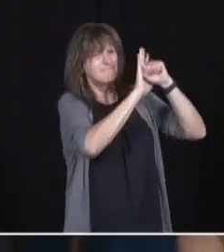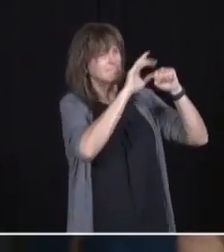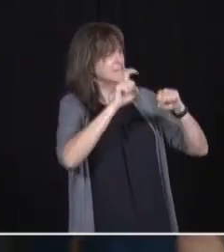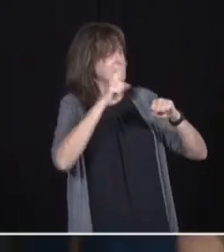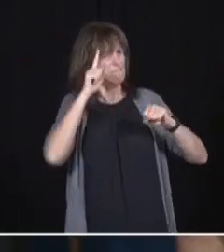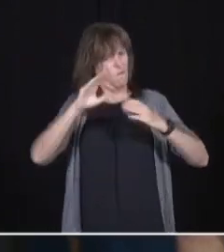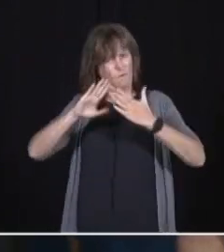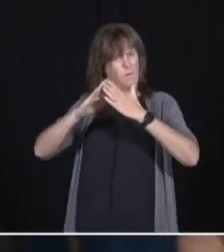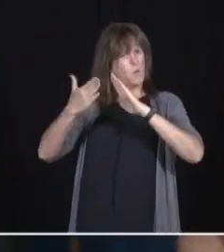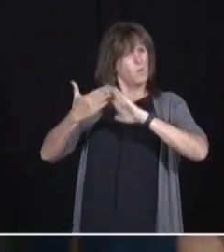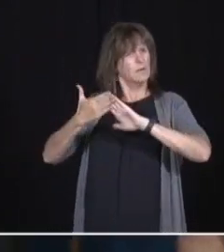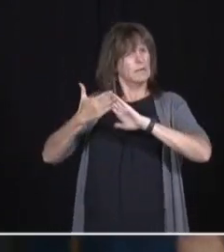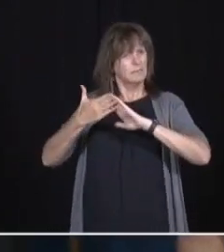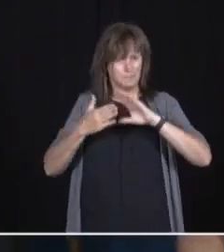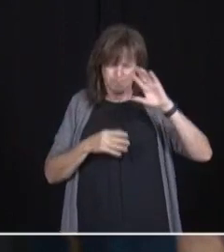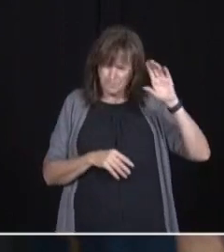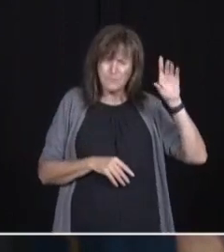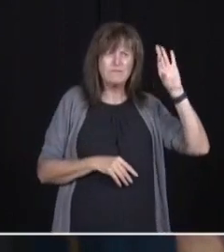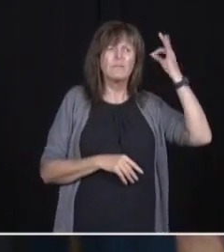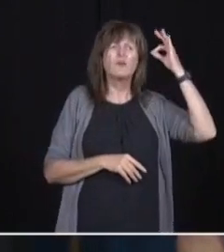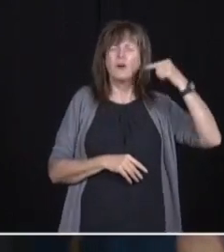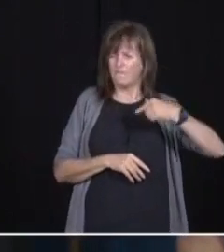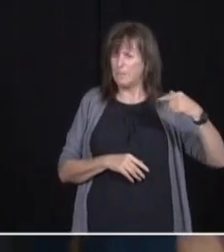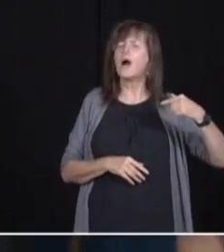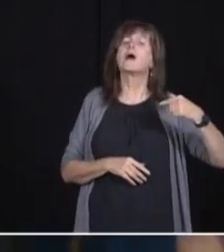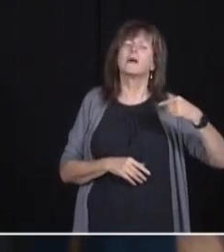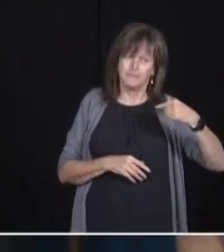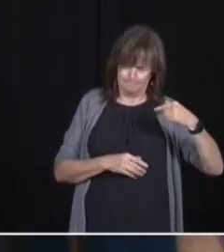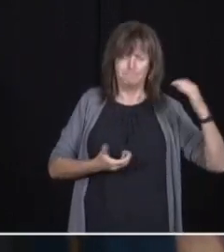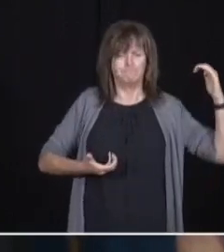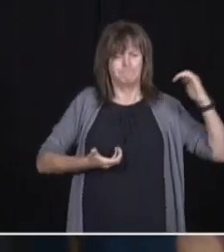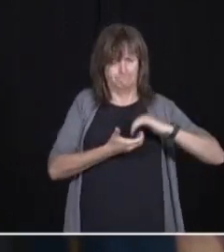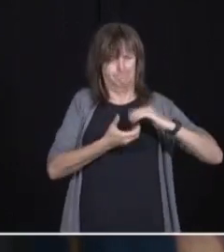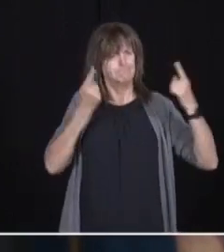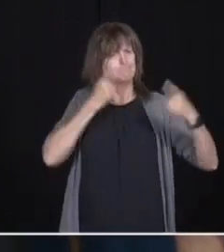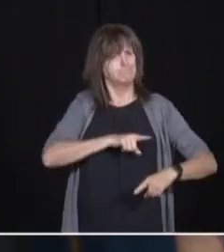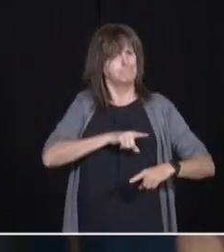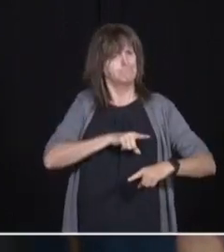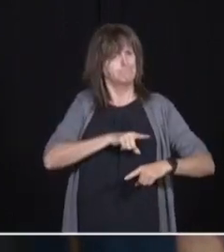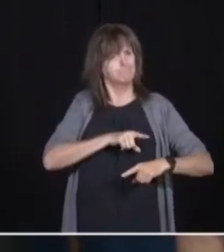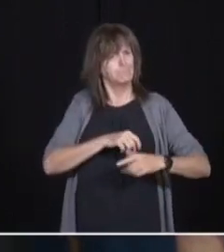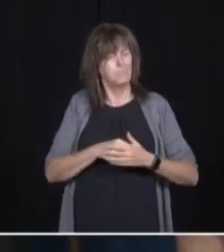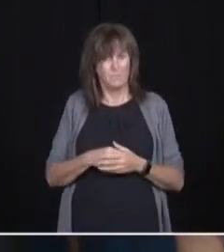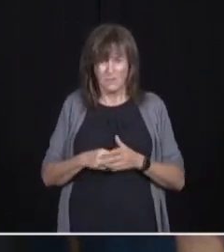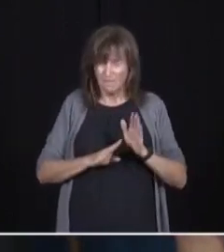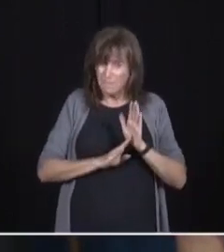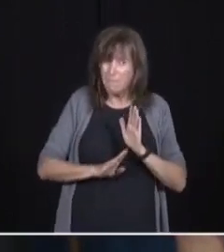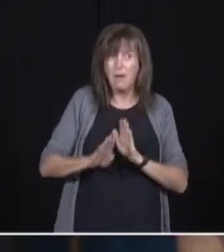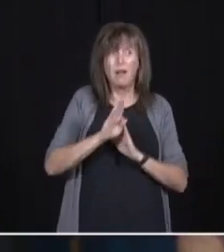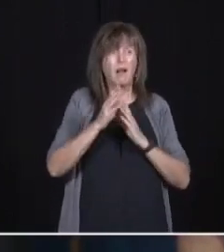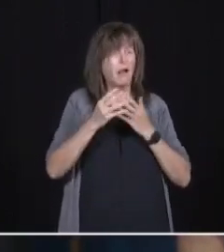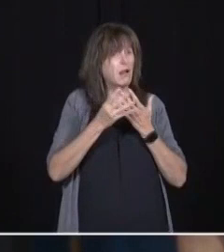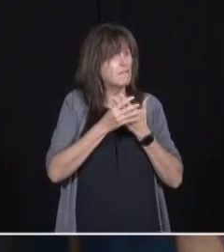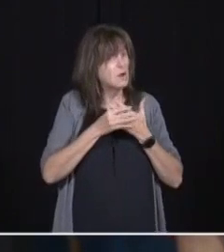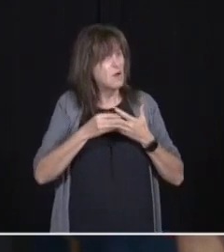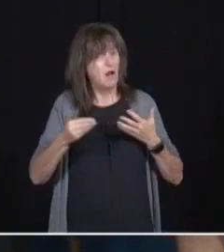I fought for transit. I thought for municipalities. And in a show of unity, the federal government stepped up to the plate.